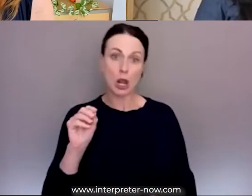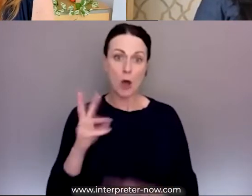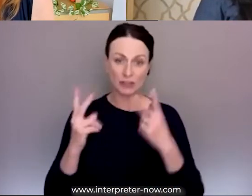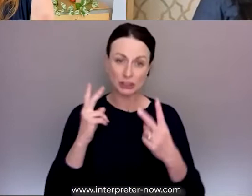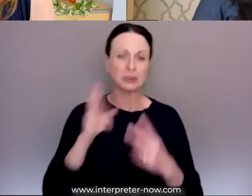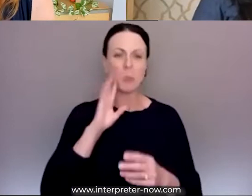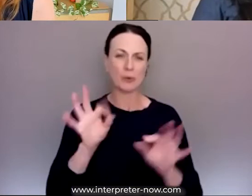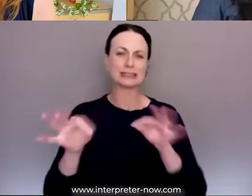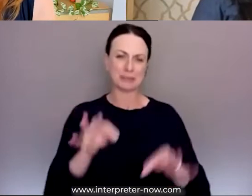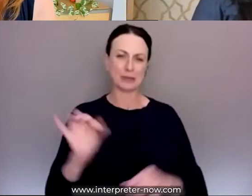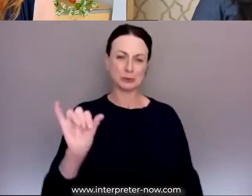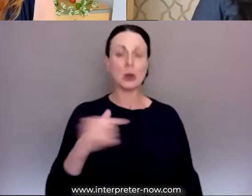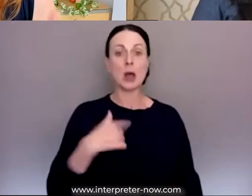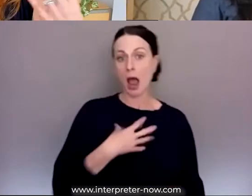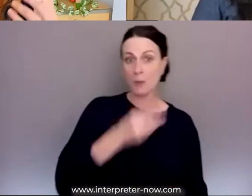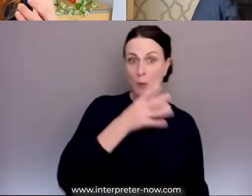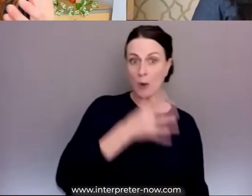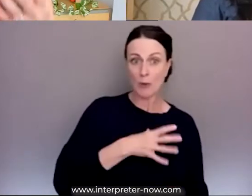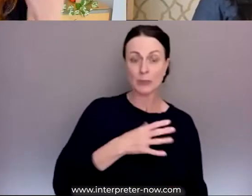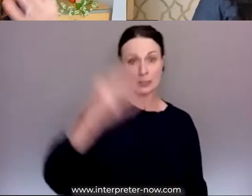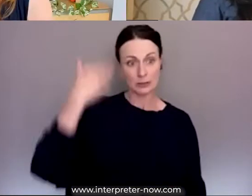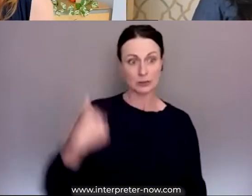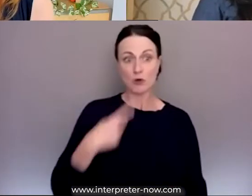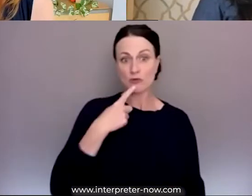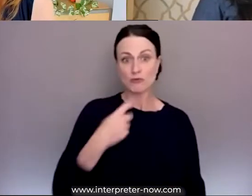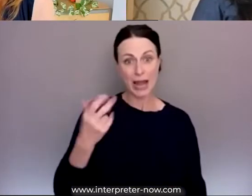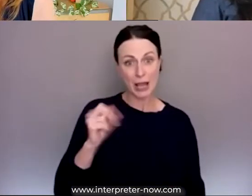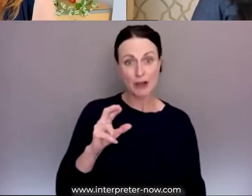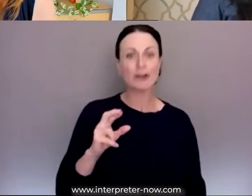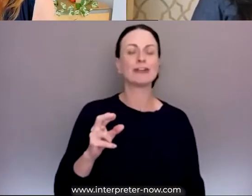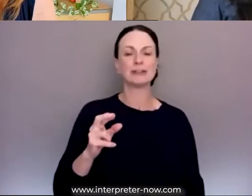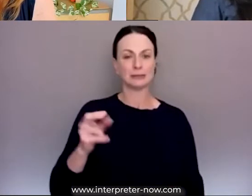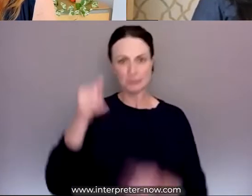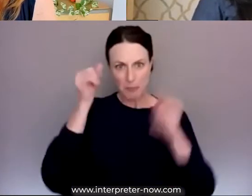And so, I'm a White woman with long red hair, some blonde streaks in the front.